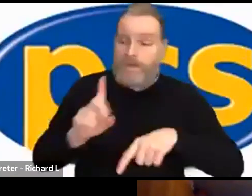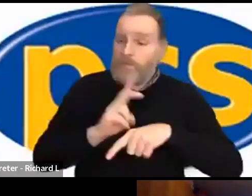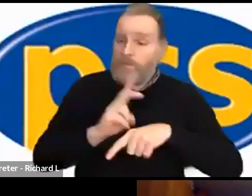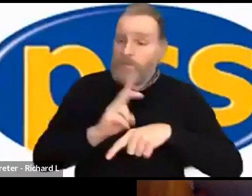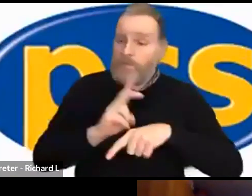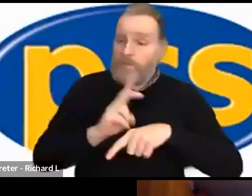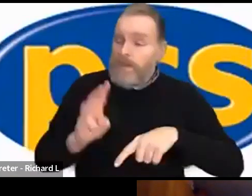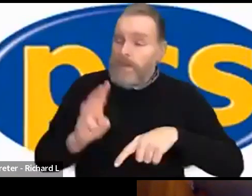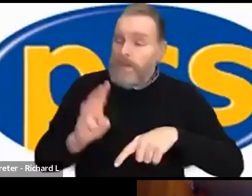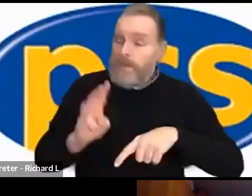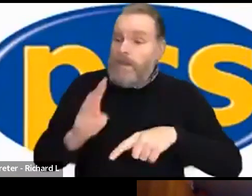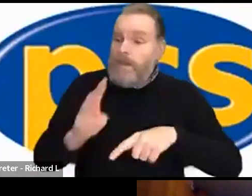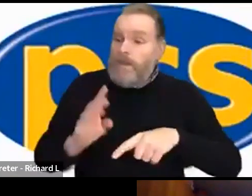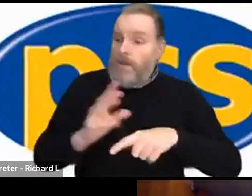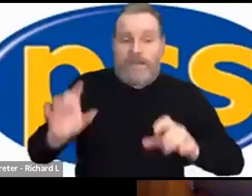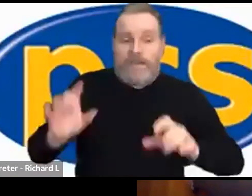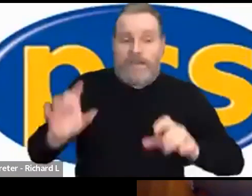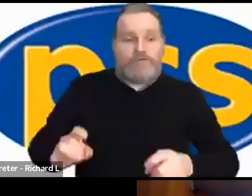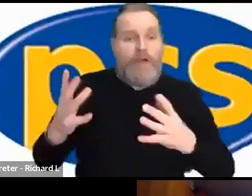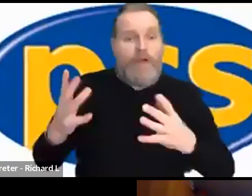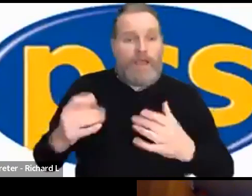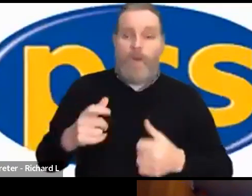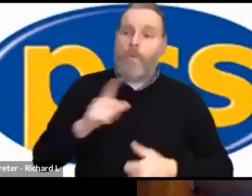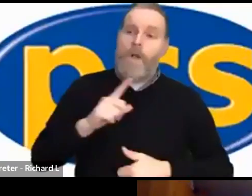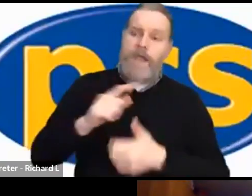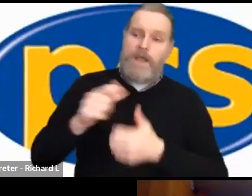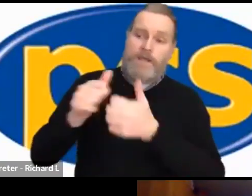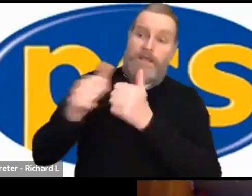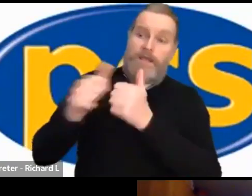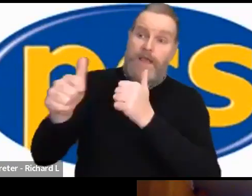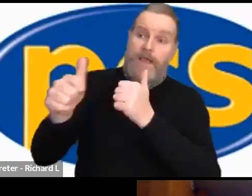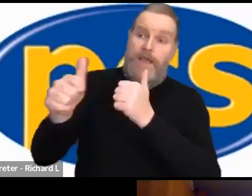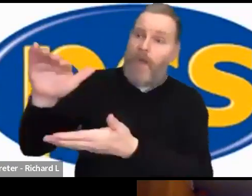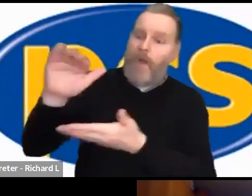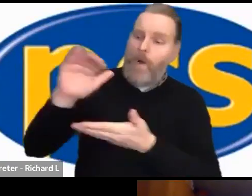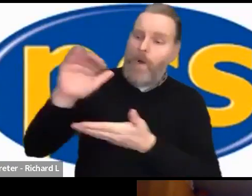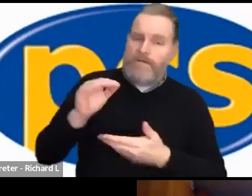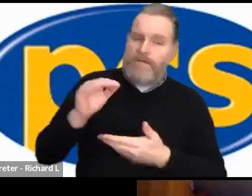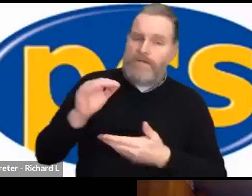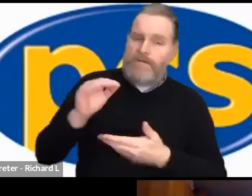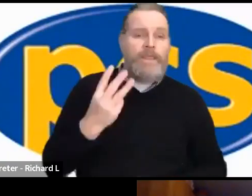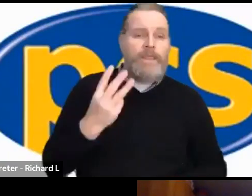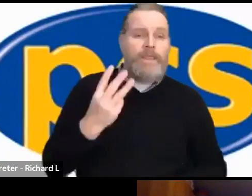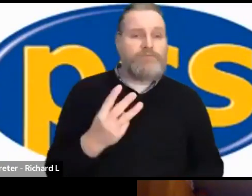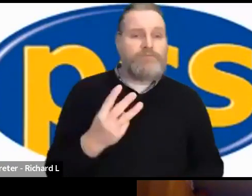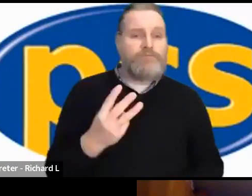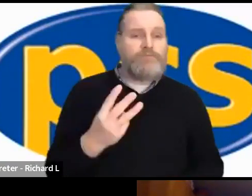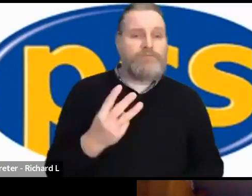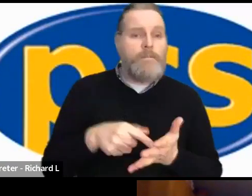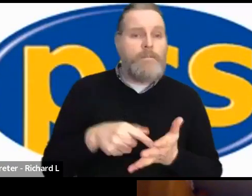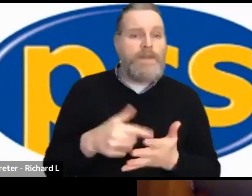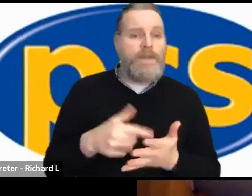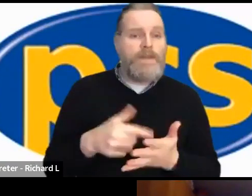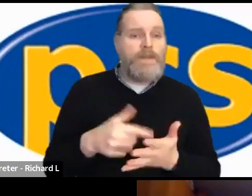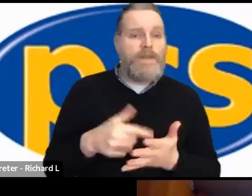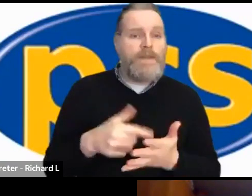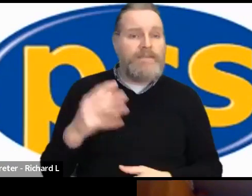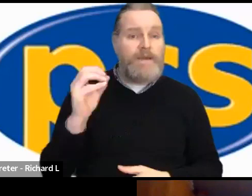strike for many, many weeks strike for many, many strike for many, many weeks, because the employer was offering them a 3 and a a 3 and a half percent a 3 and a half percent pay raise when they are owned by some of the